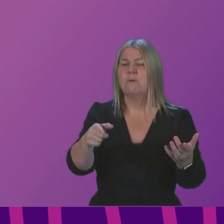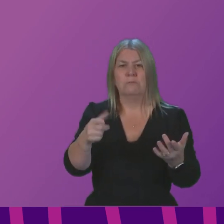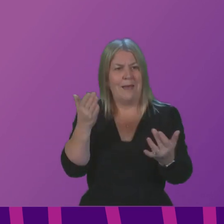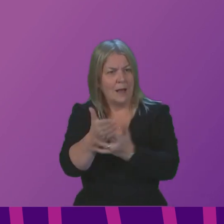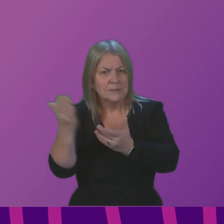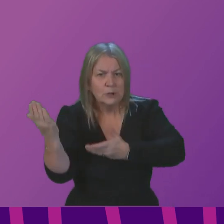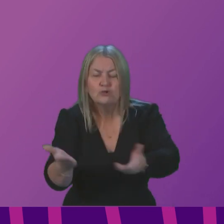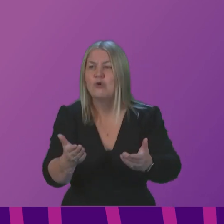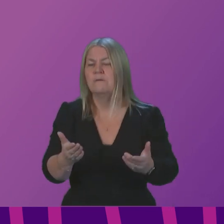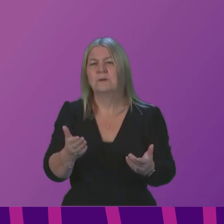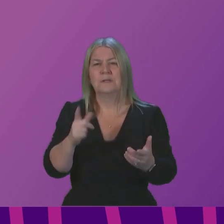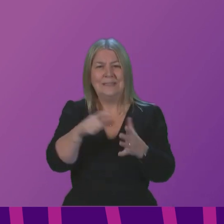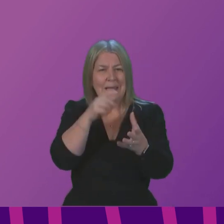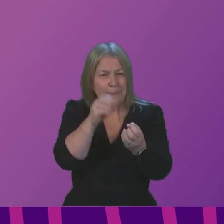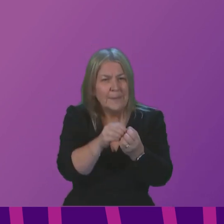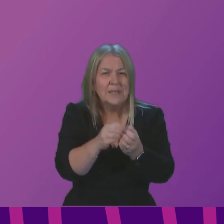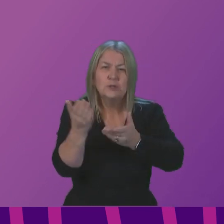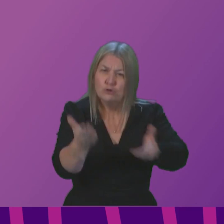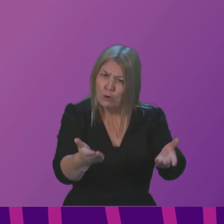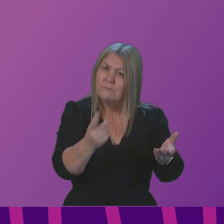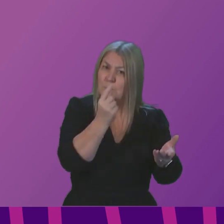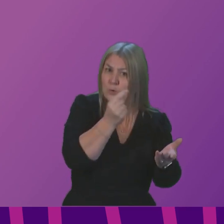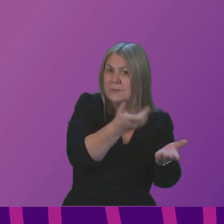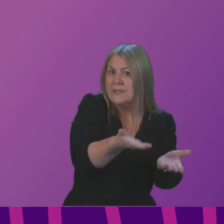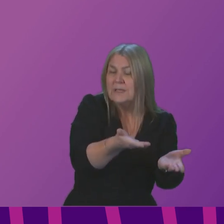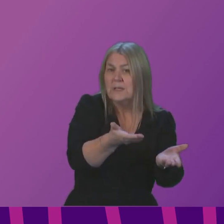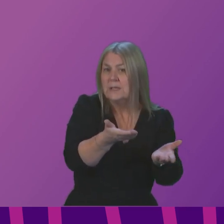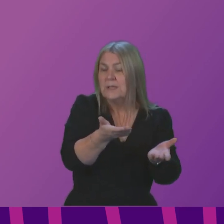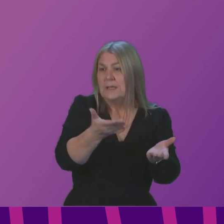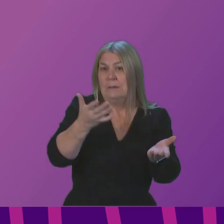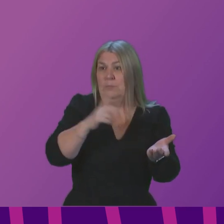advice bureaux, for example—right now will be doing so because of the cuts to their benefits,